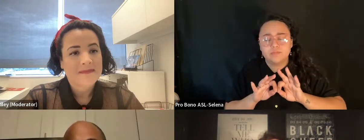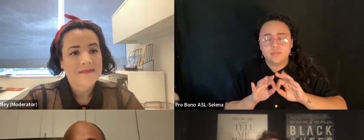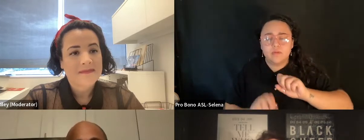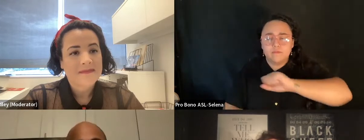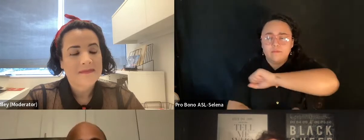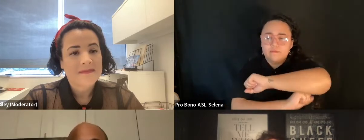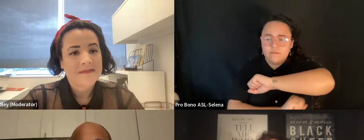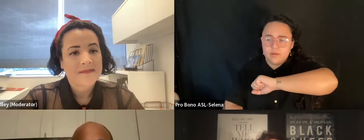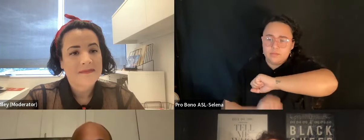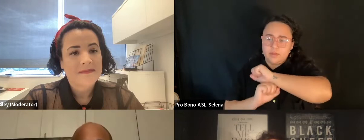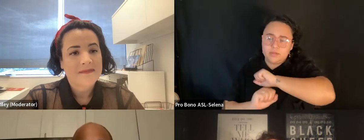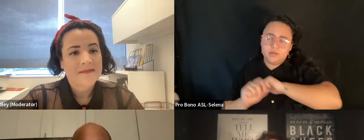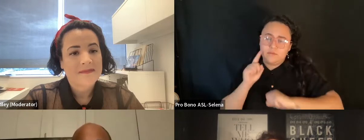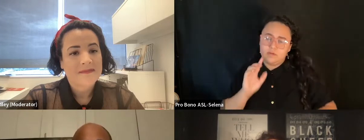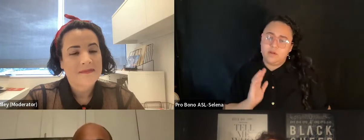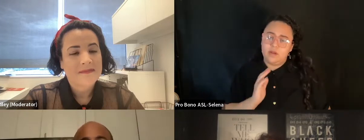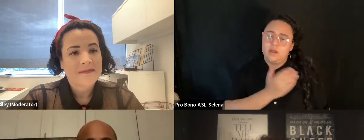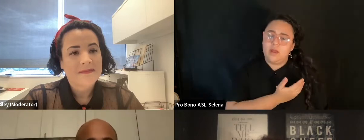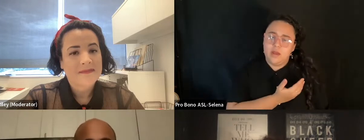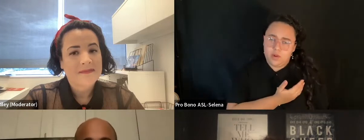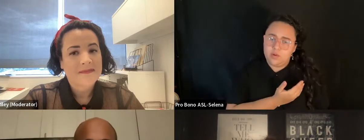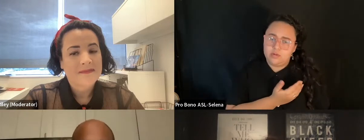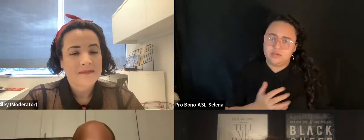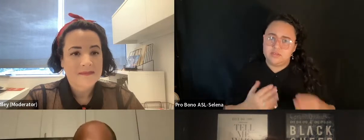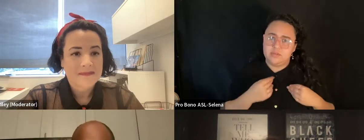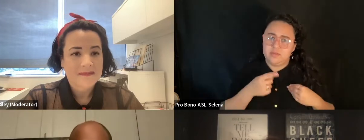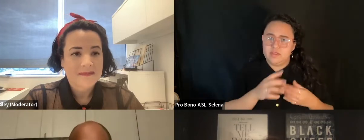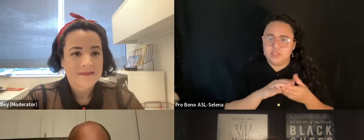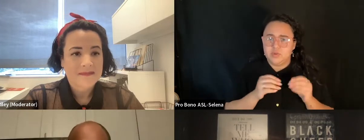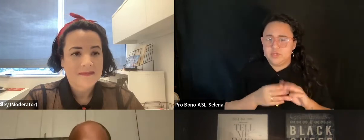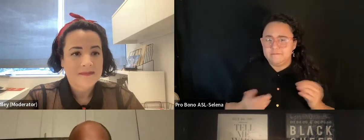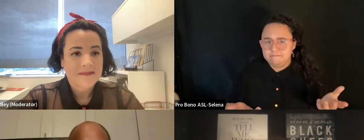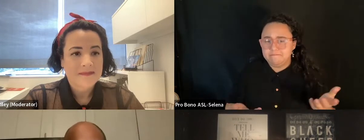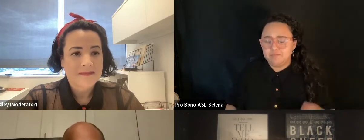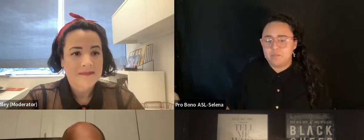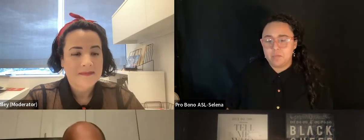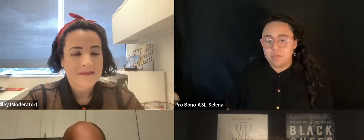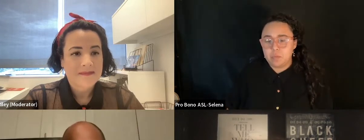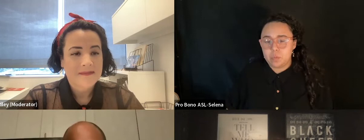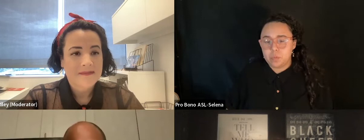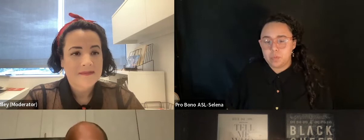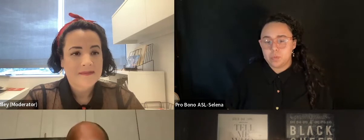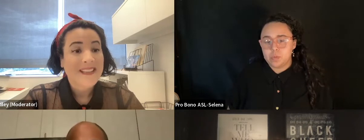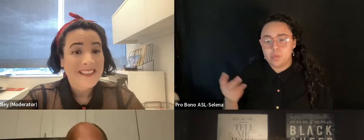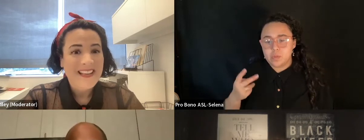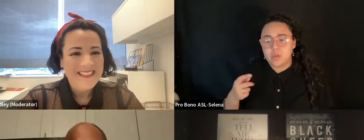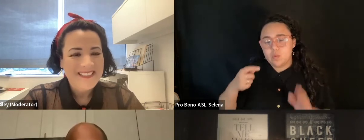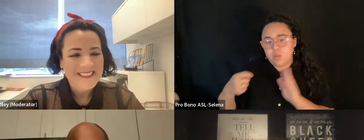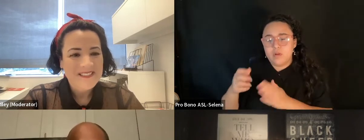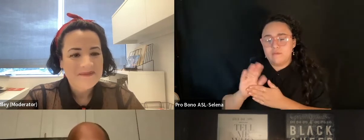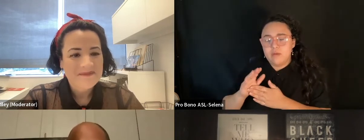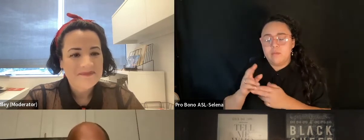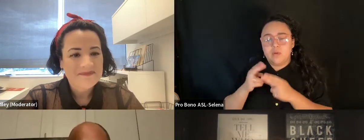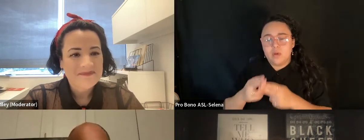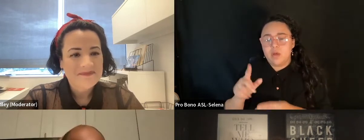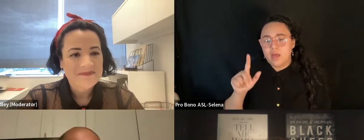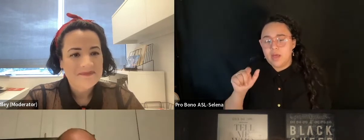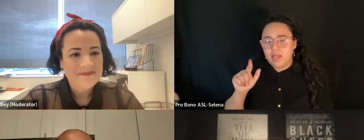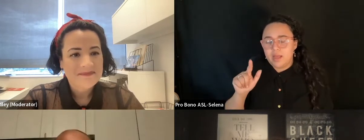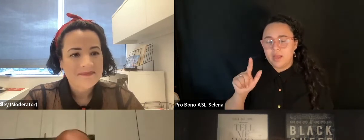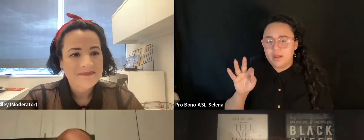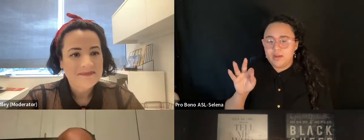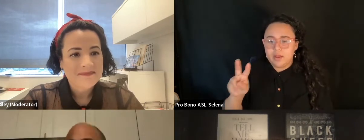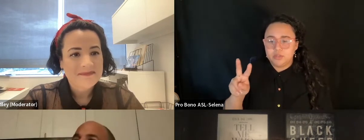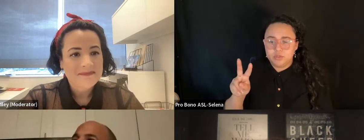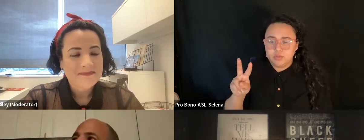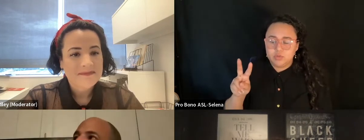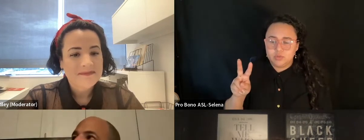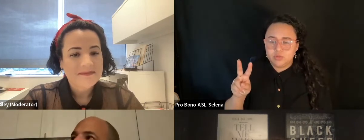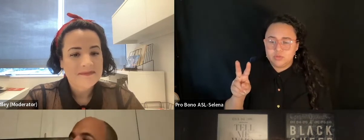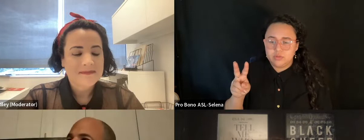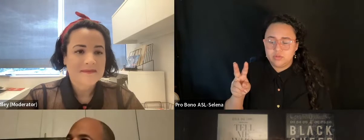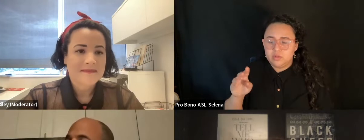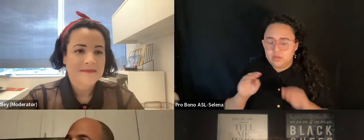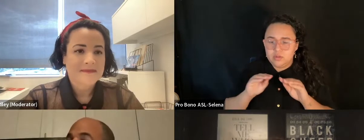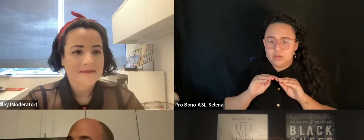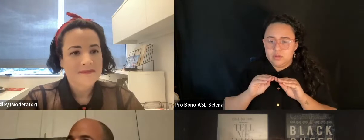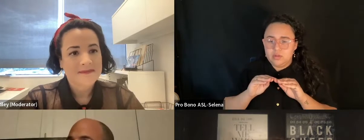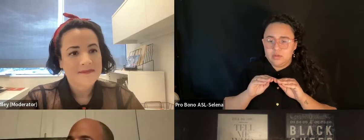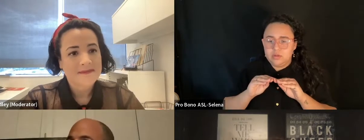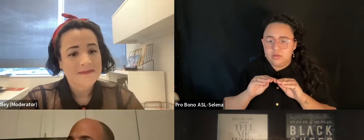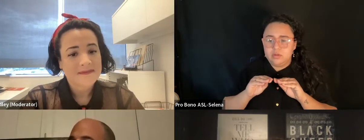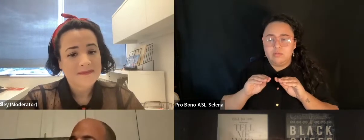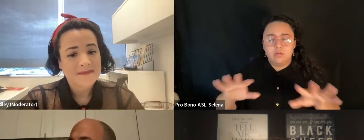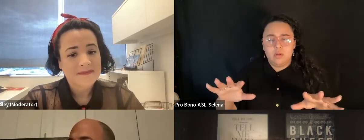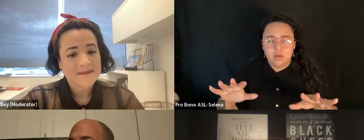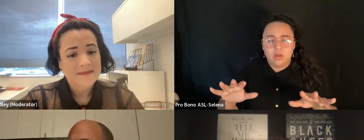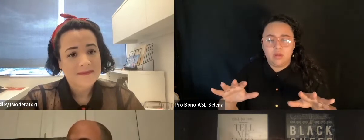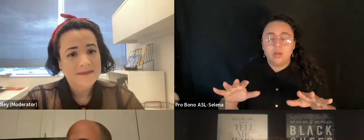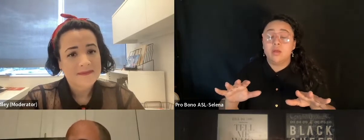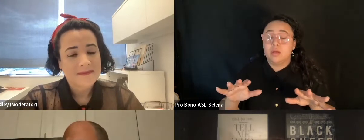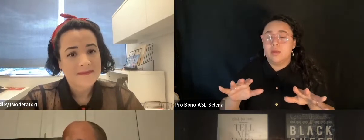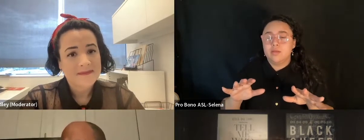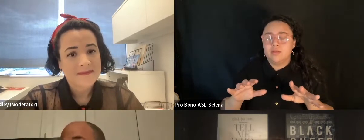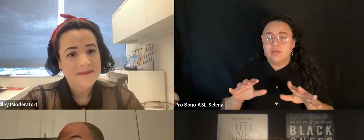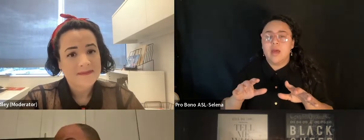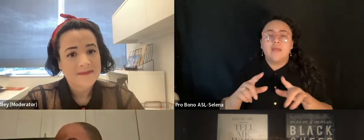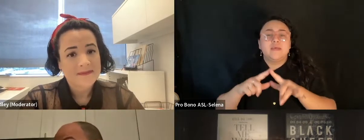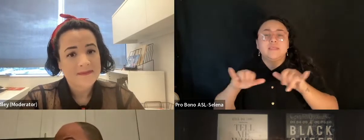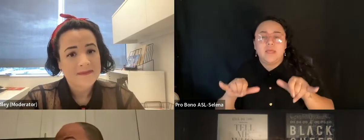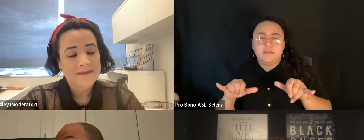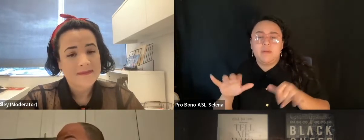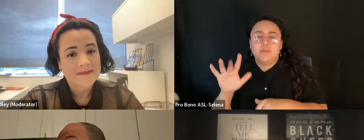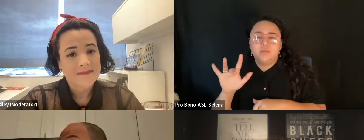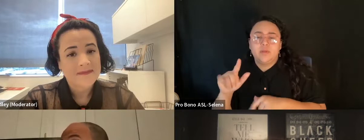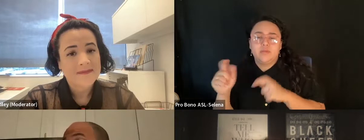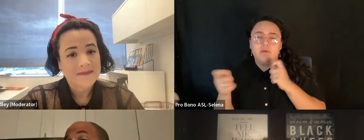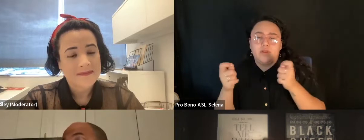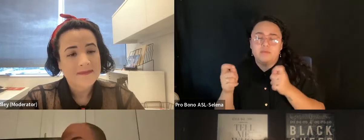We actually made a film called L.A. 92 and it was a very different approach.